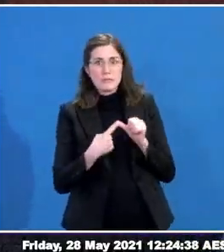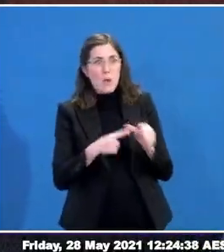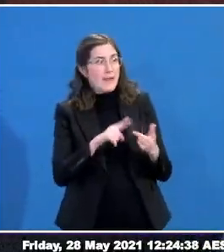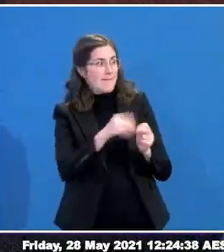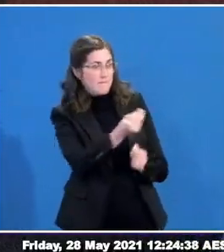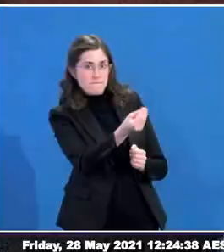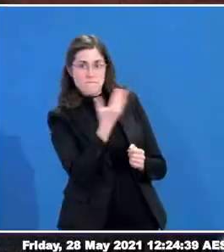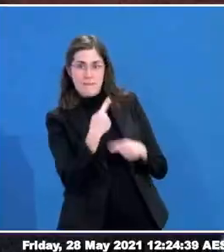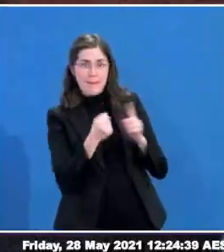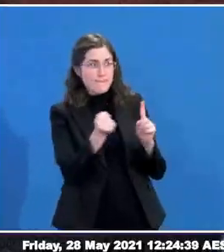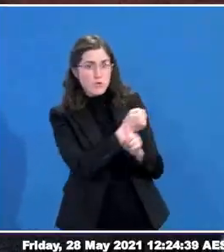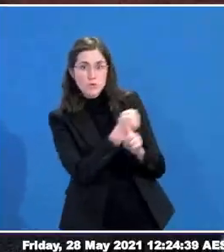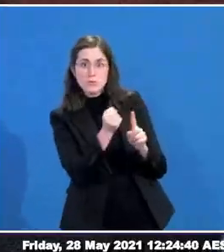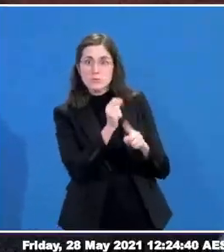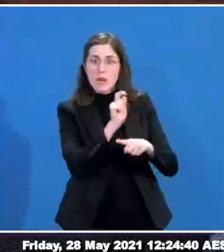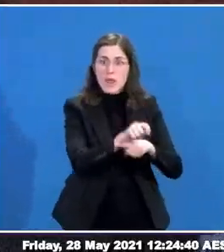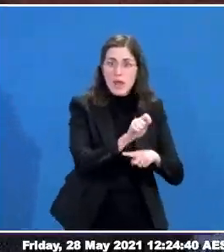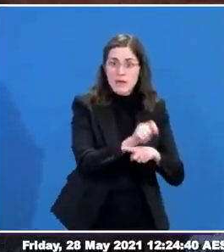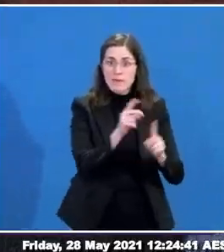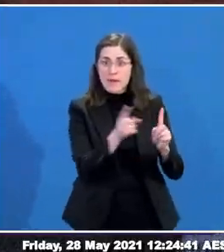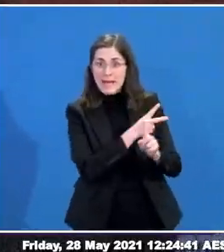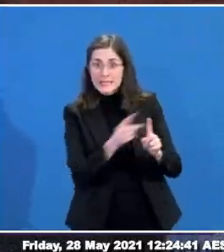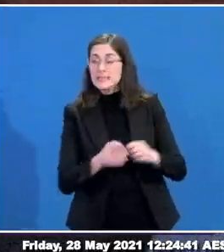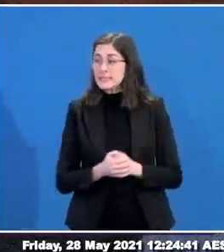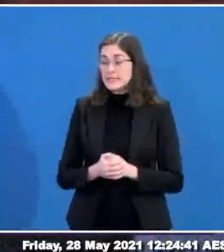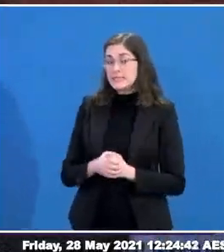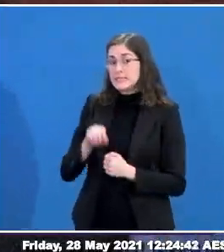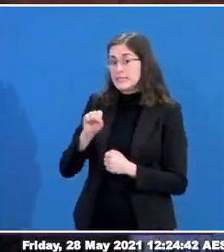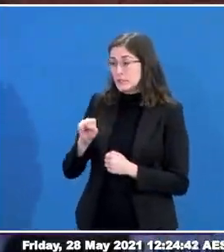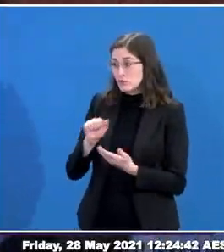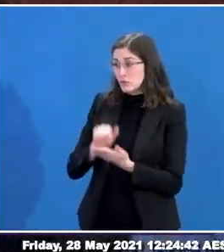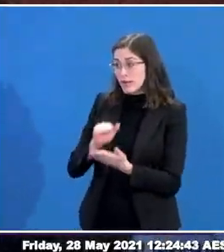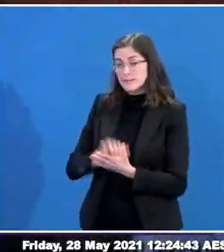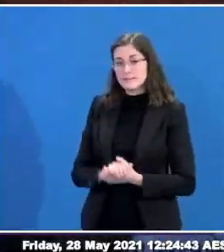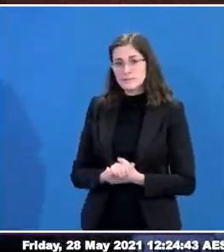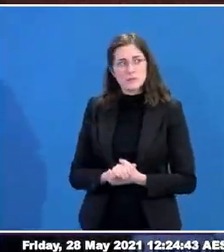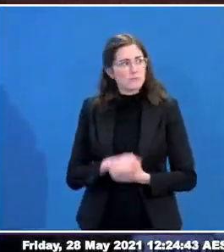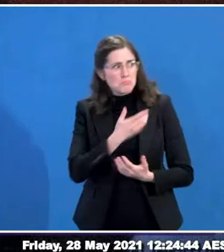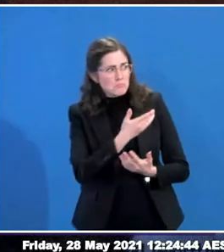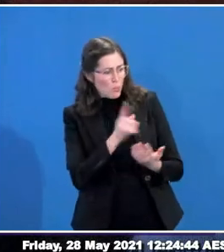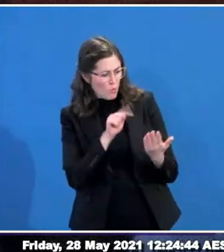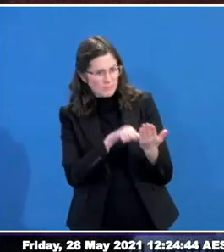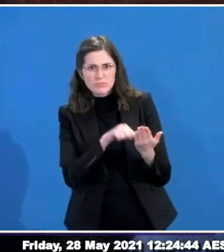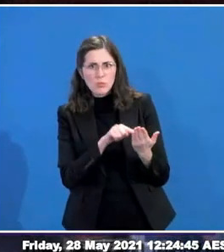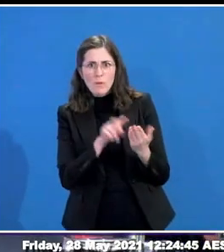Do you see that? Yes, it is a procedure. Is that used for training? Who would be available to that?